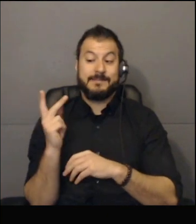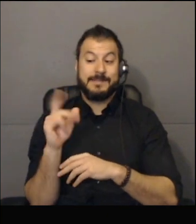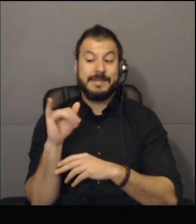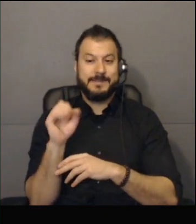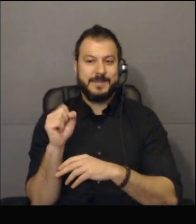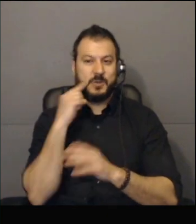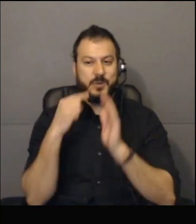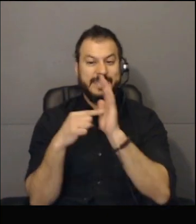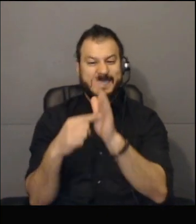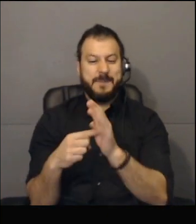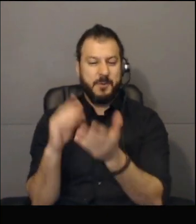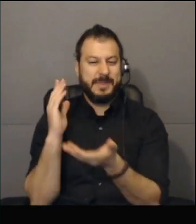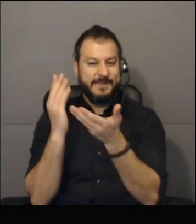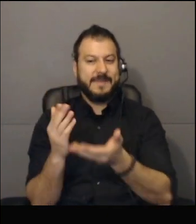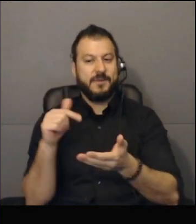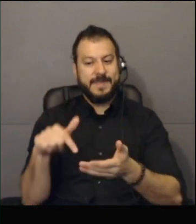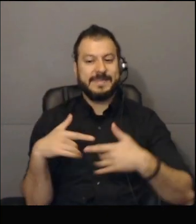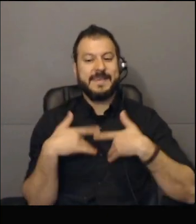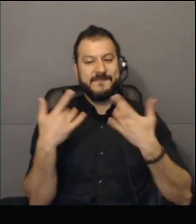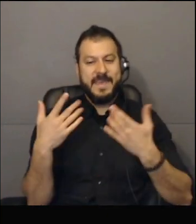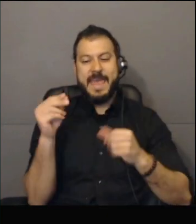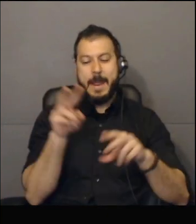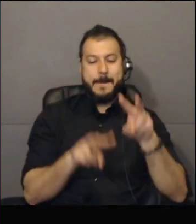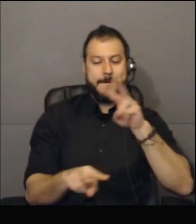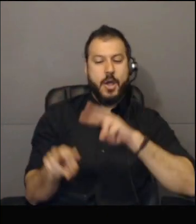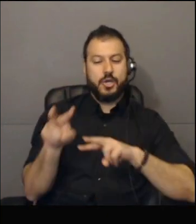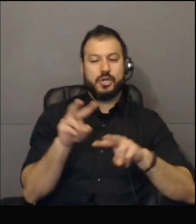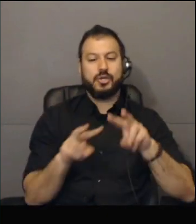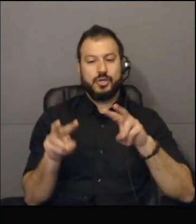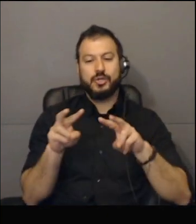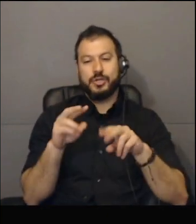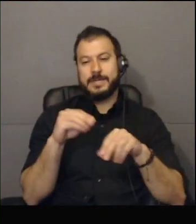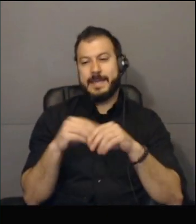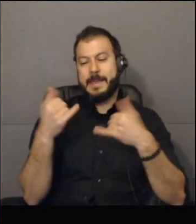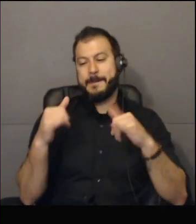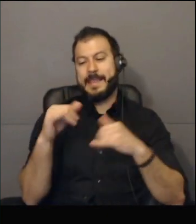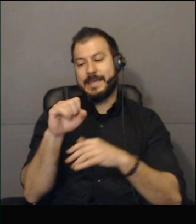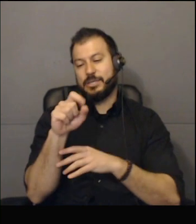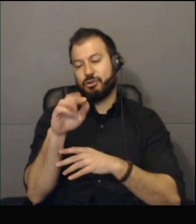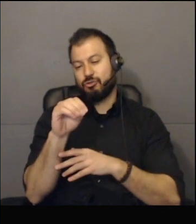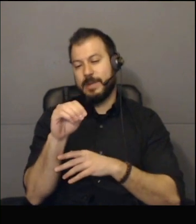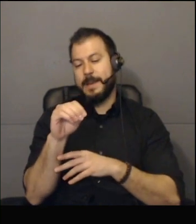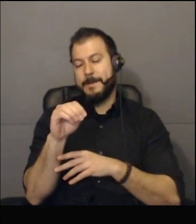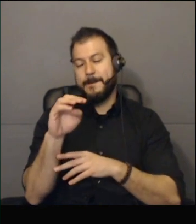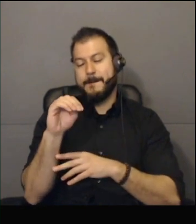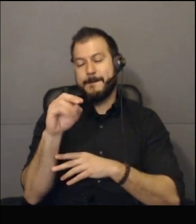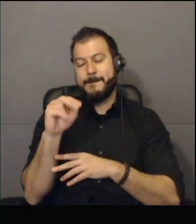event and monitor its arrival in the Play Stream Monitor. The event will modify game servers,